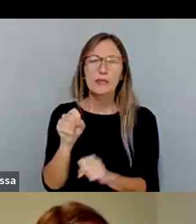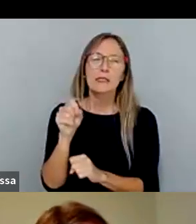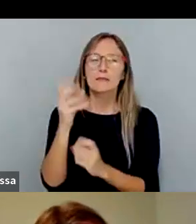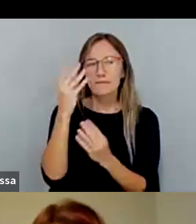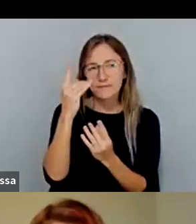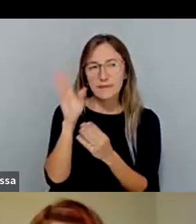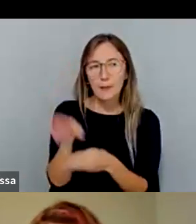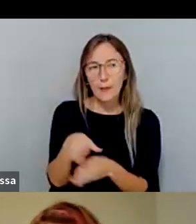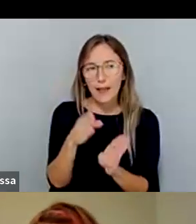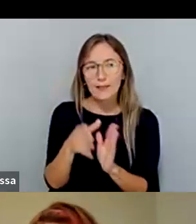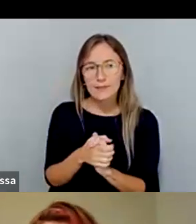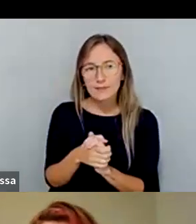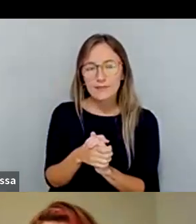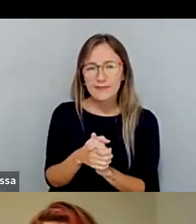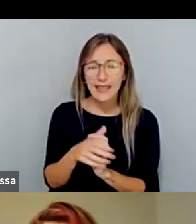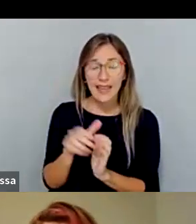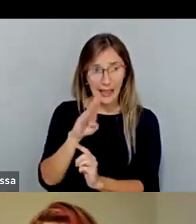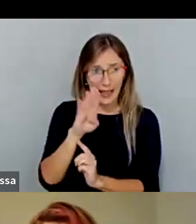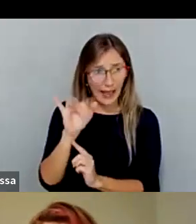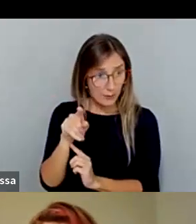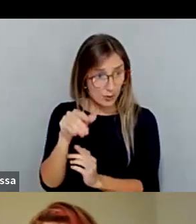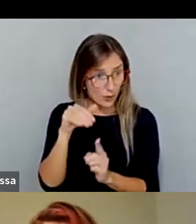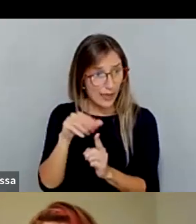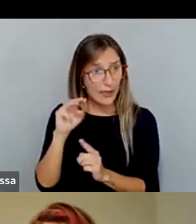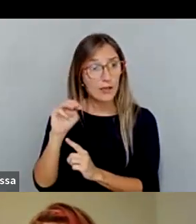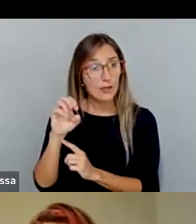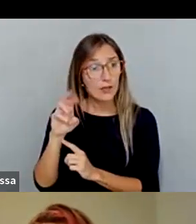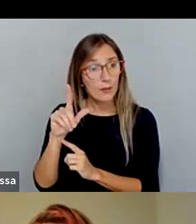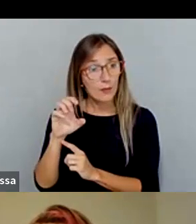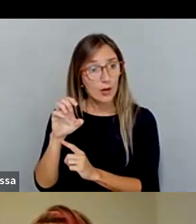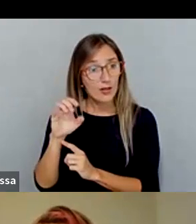well. Each class I sent out invitations to everybody and they are labeled